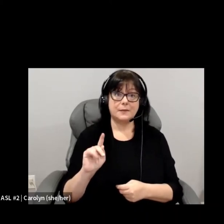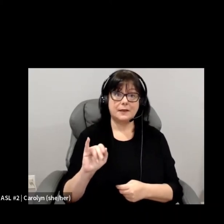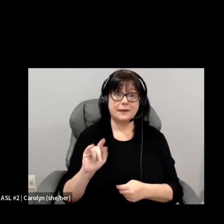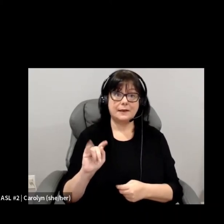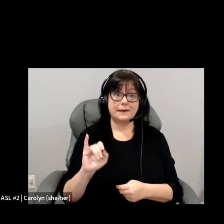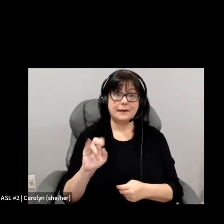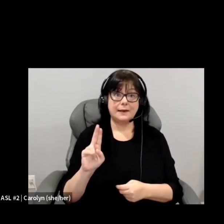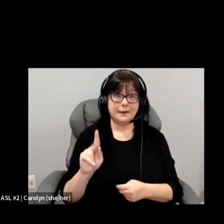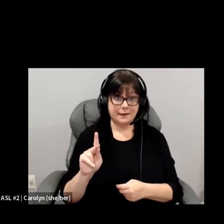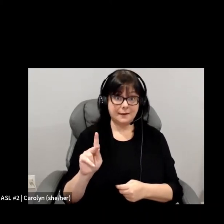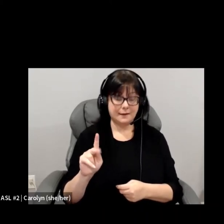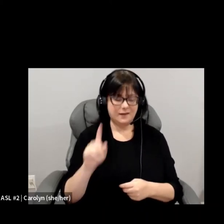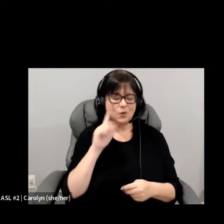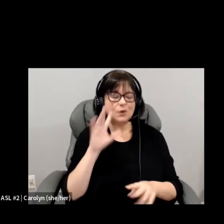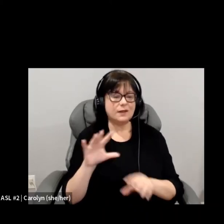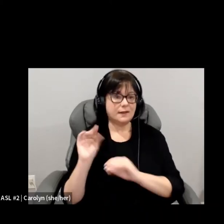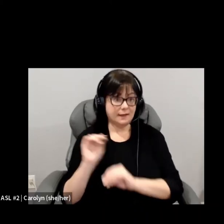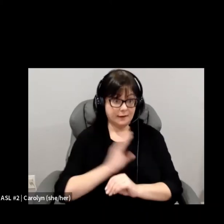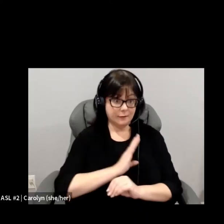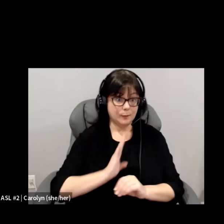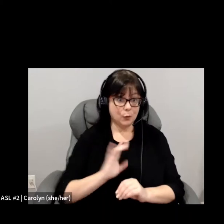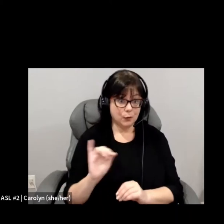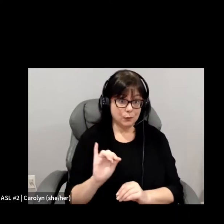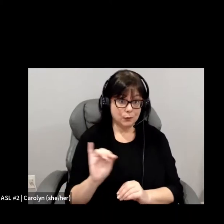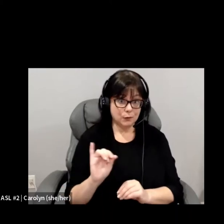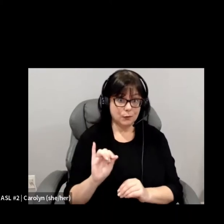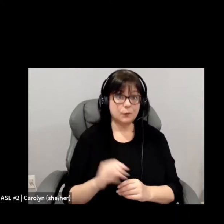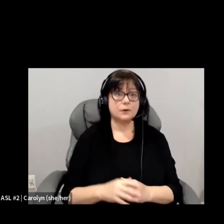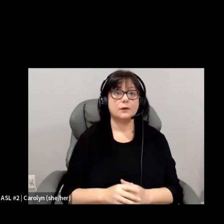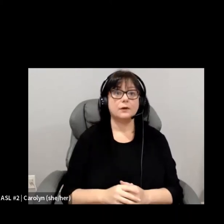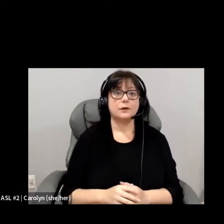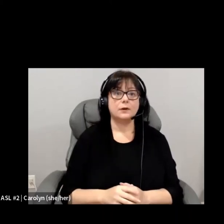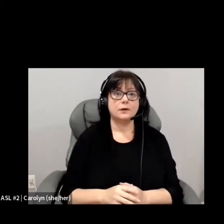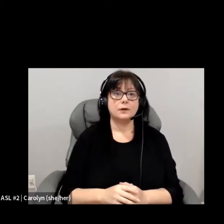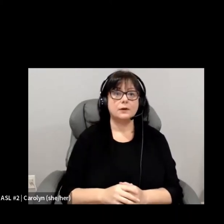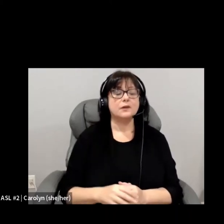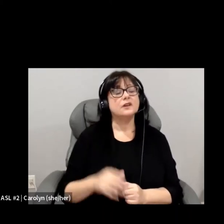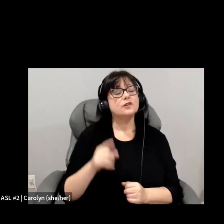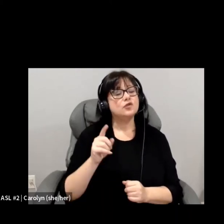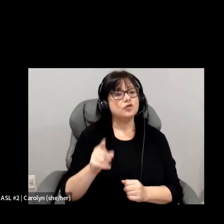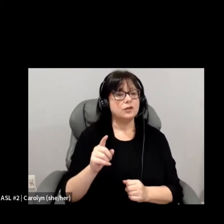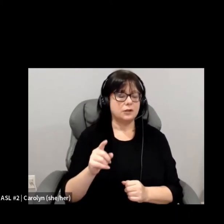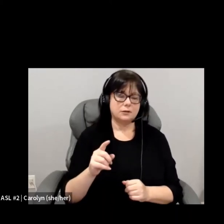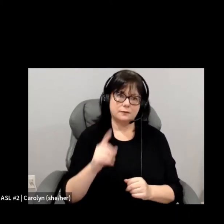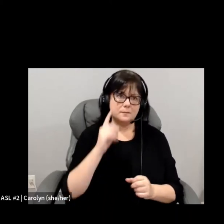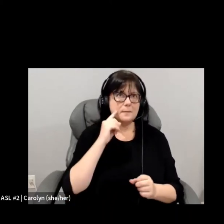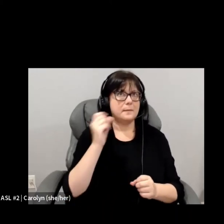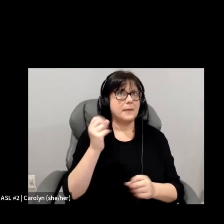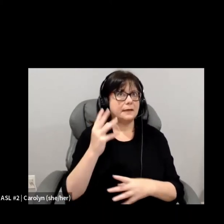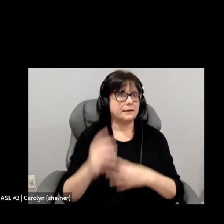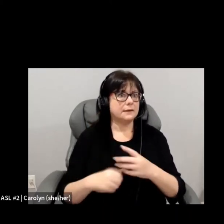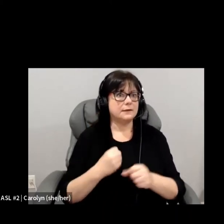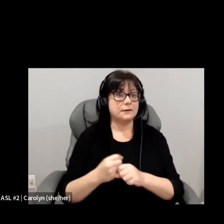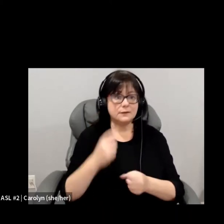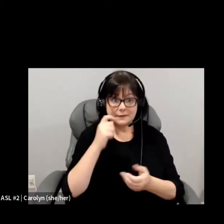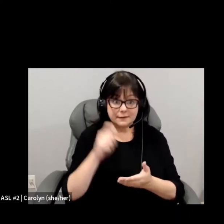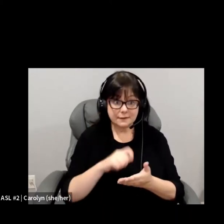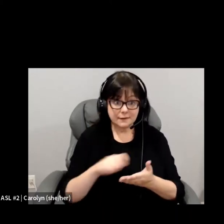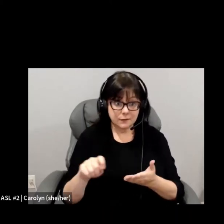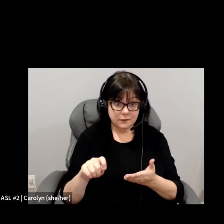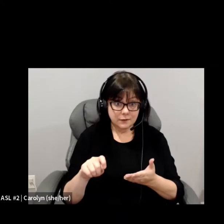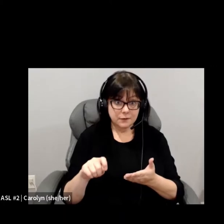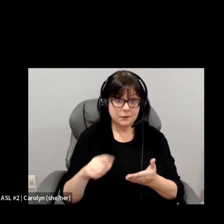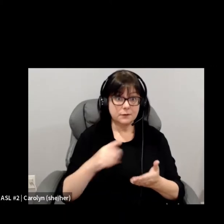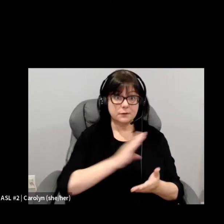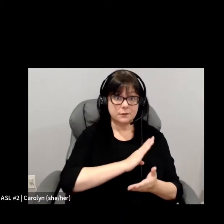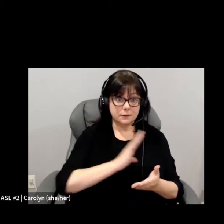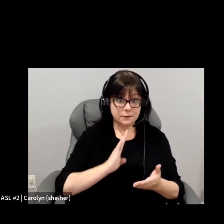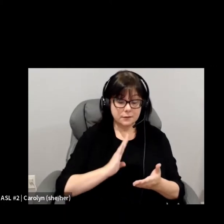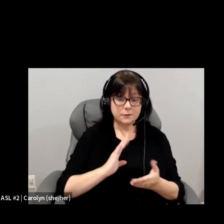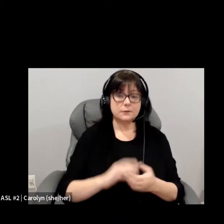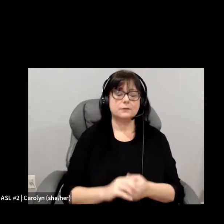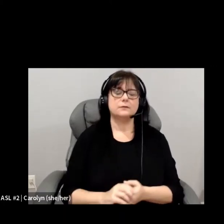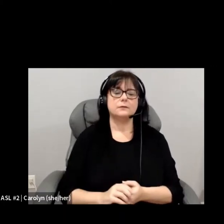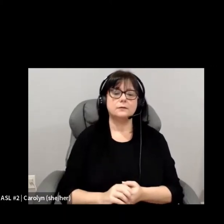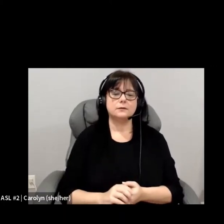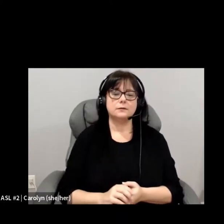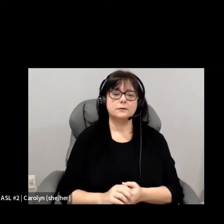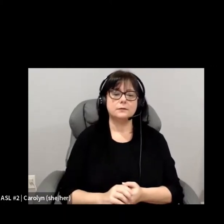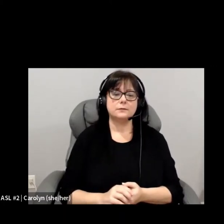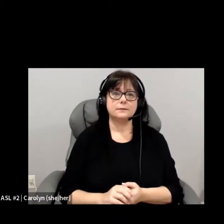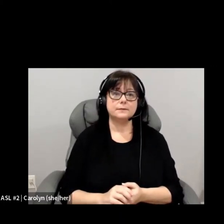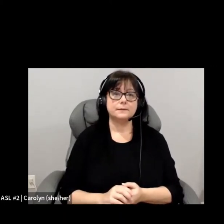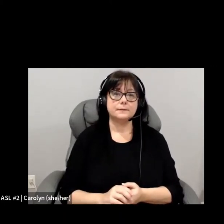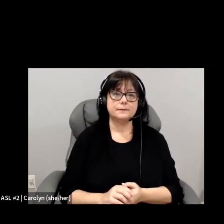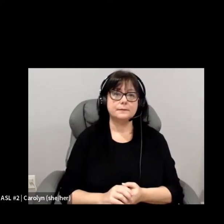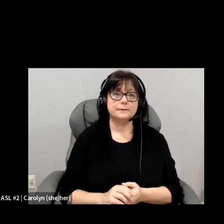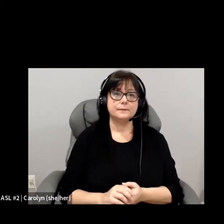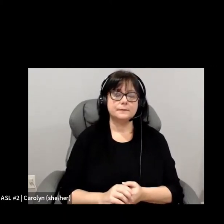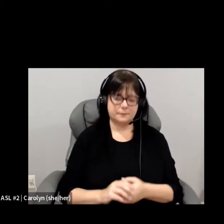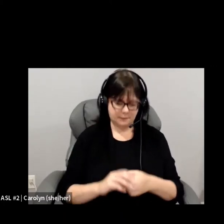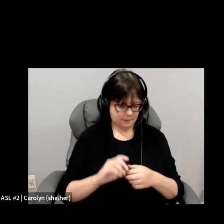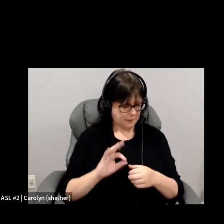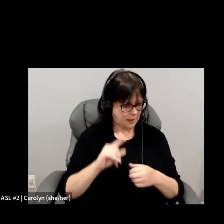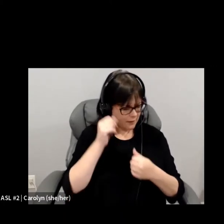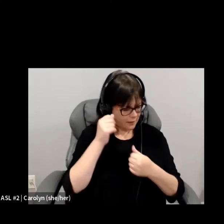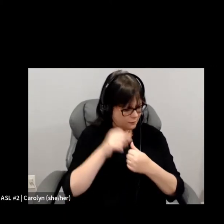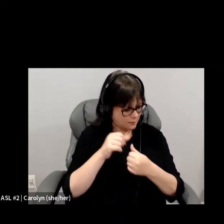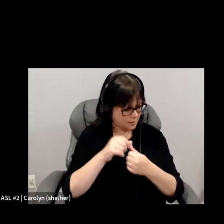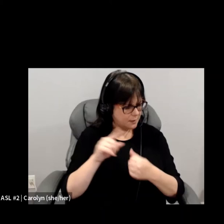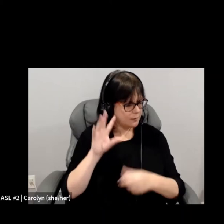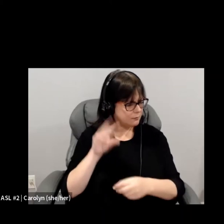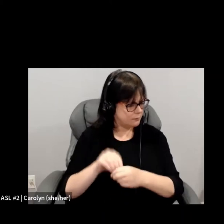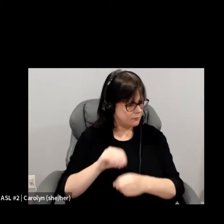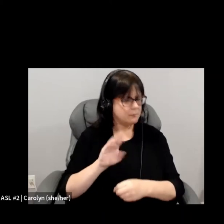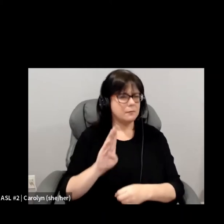NOT ONLY OUR PERENNIAL SECRETARY, CONTRIBUTOR, IF I RECALL TO THE BY-LAW AND POLICY COMMITTEE